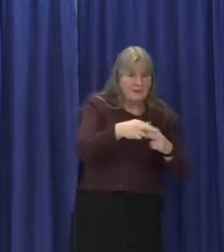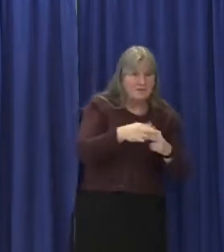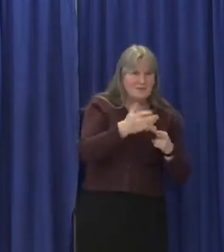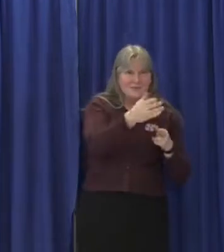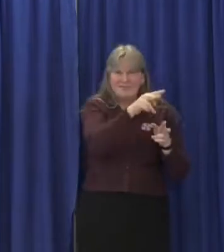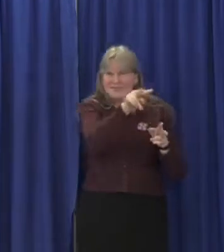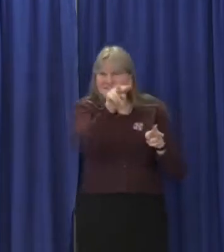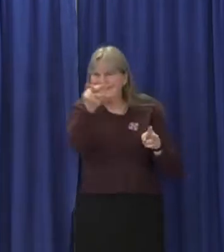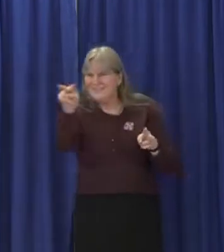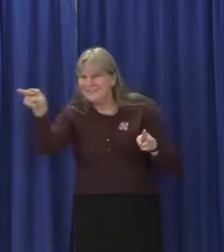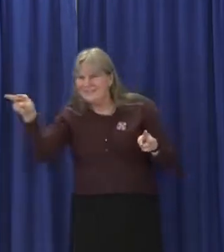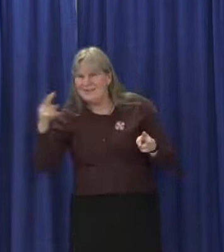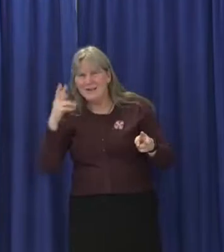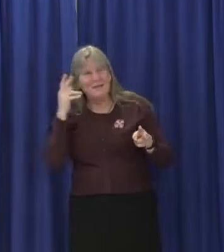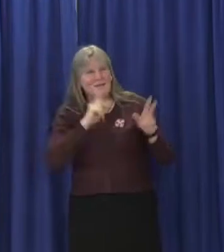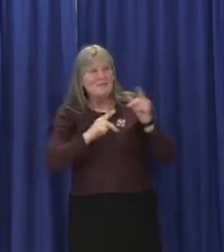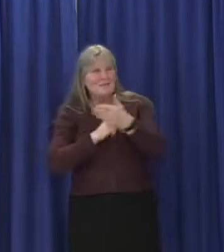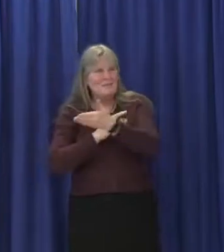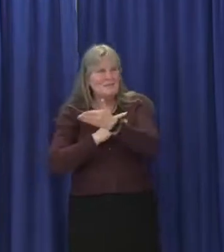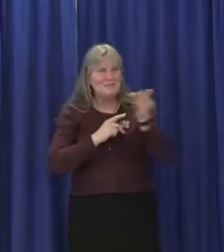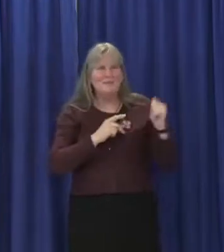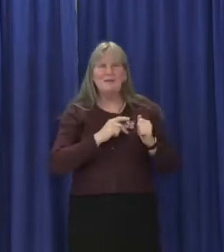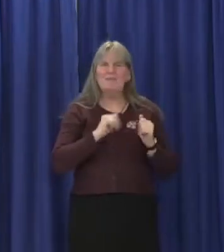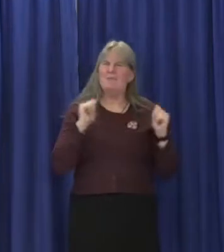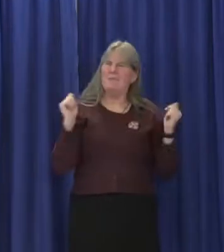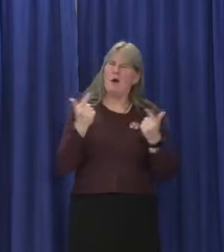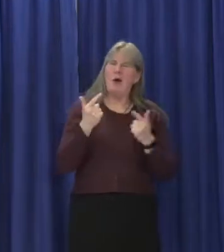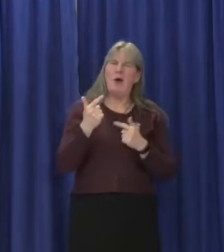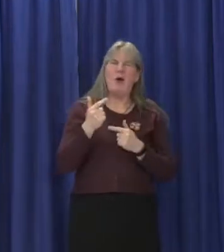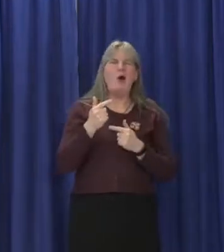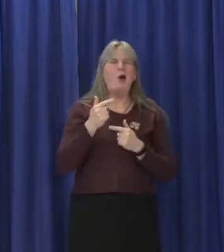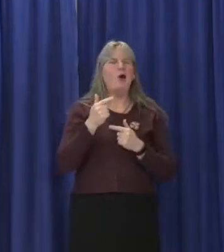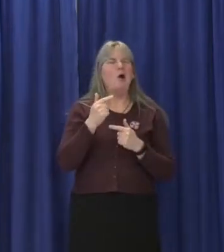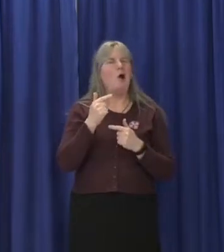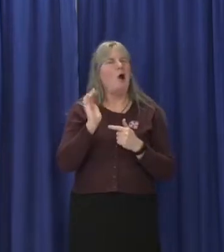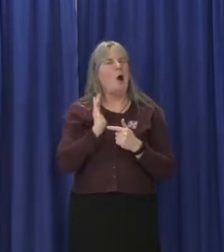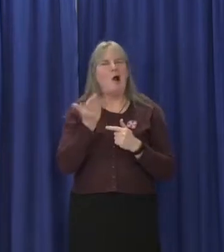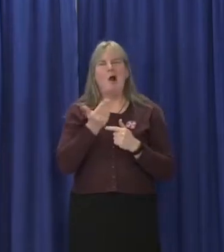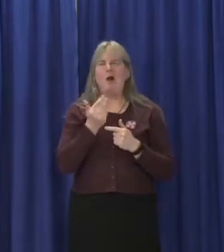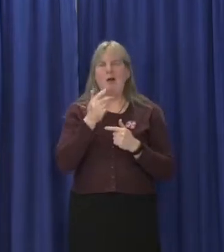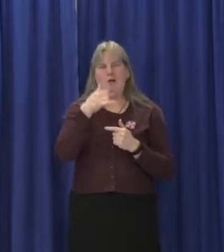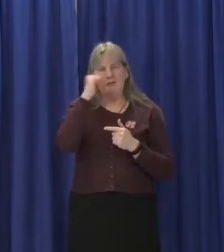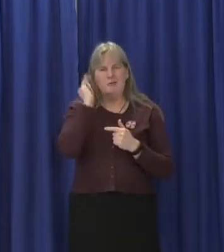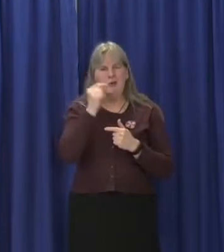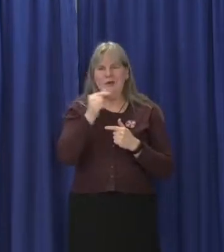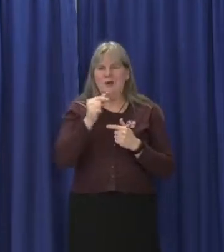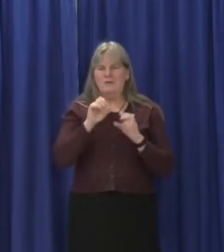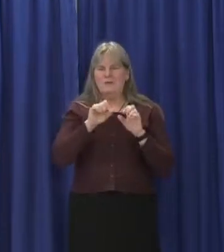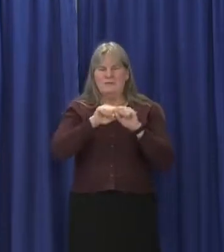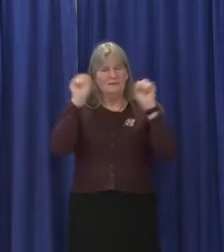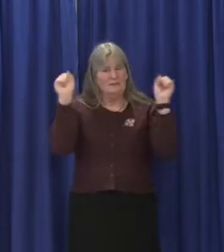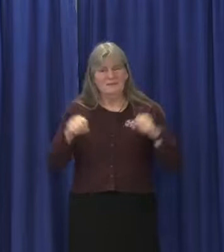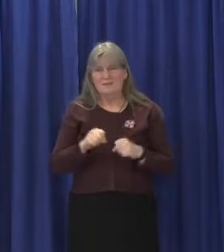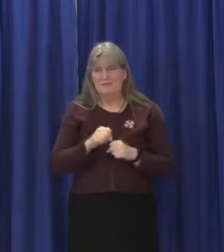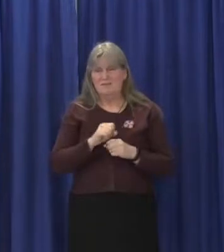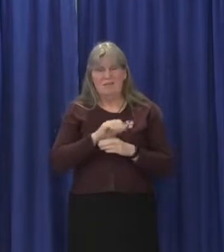now, some amazing people throughout the whole system. You know, they work around the clock to update people, and to